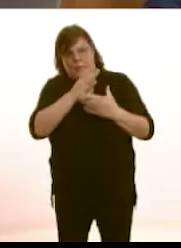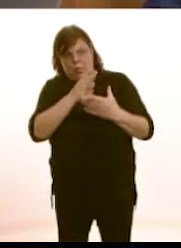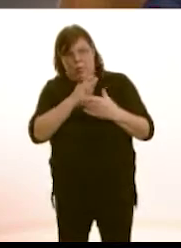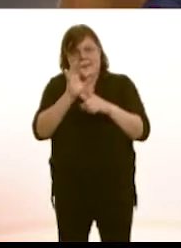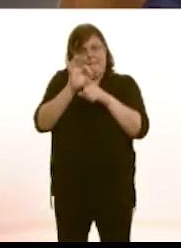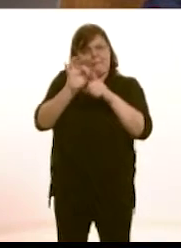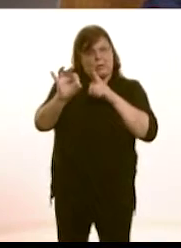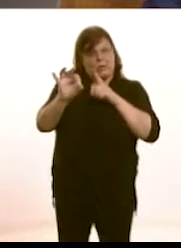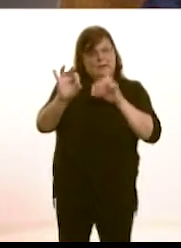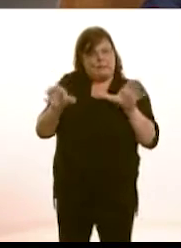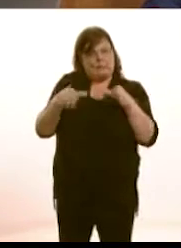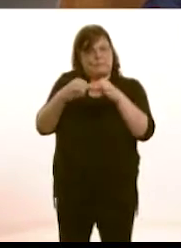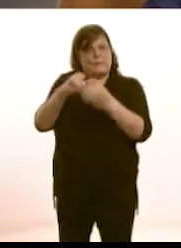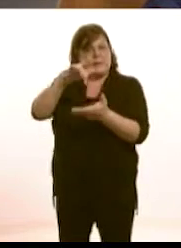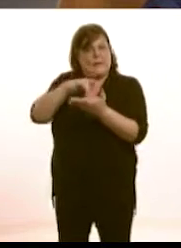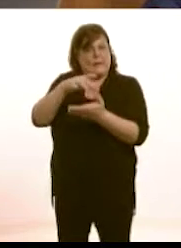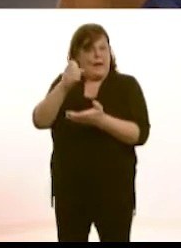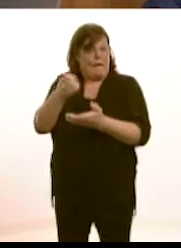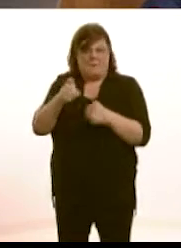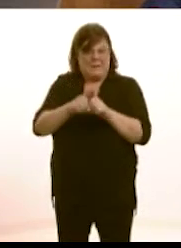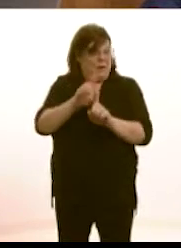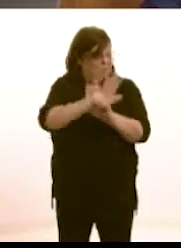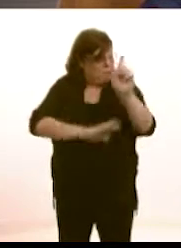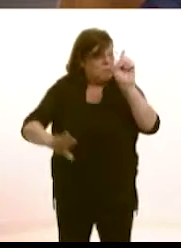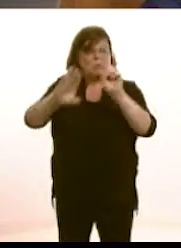Itís happened all across the rest of Wales, and itís important that people who live in